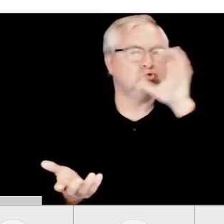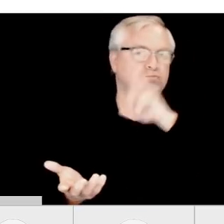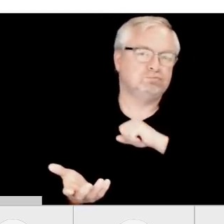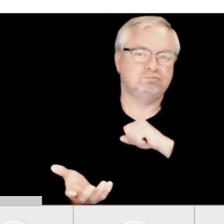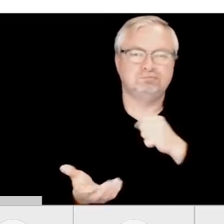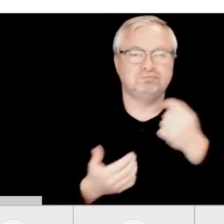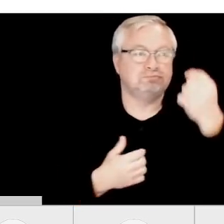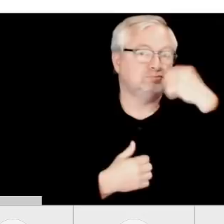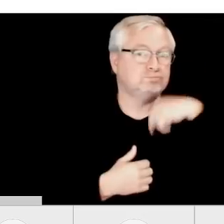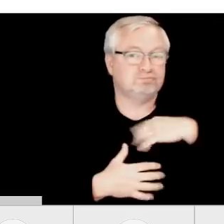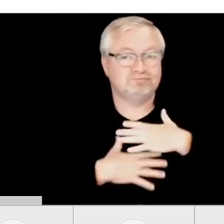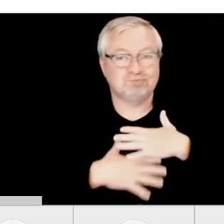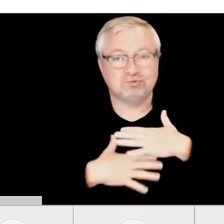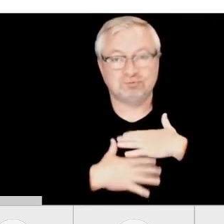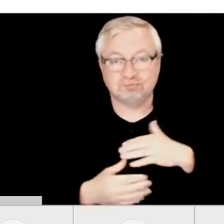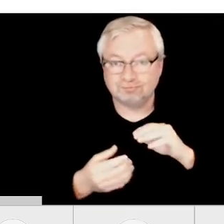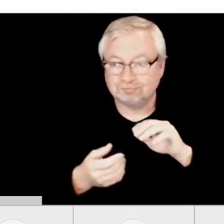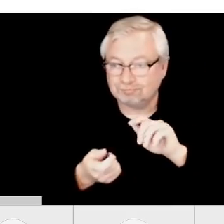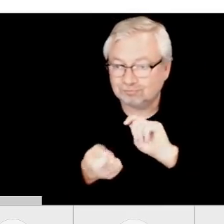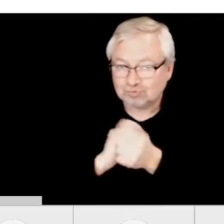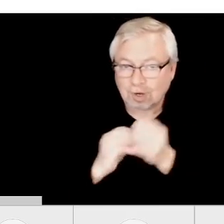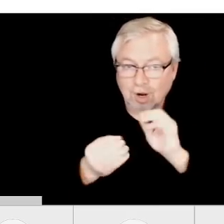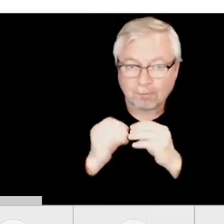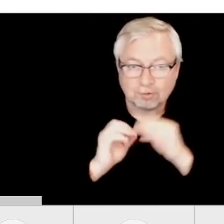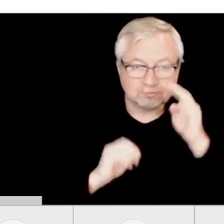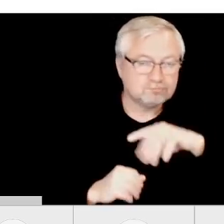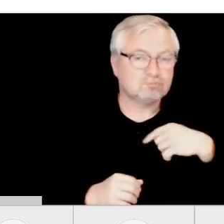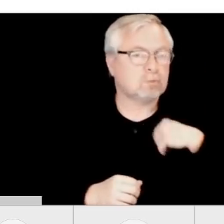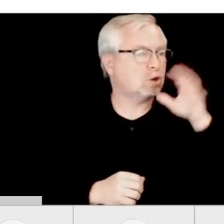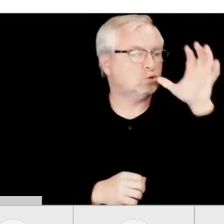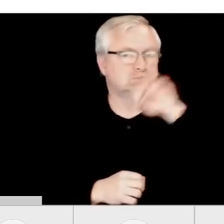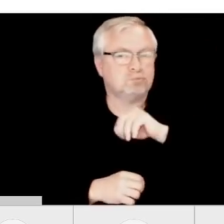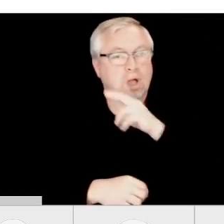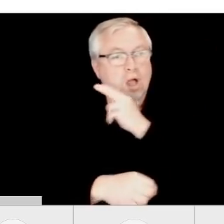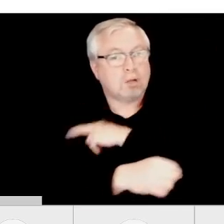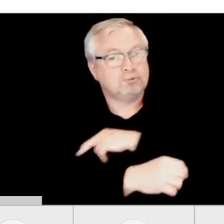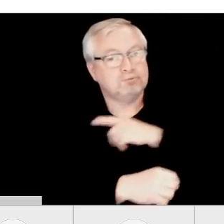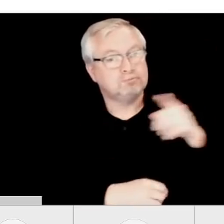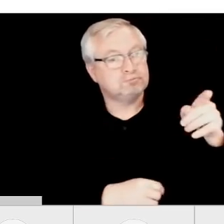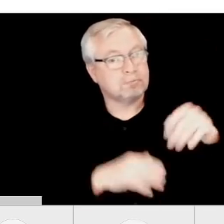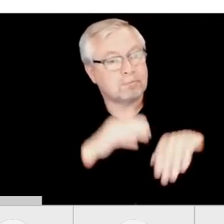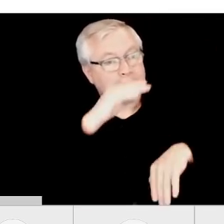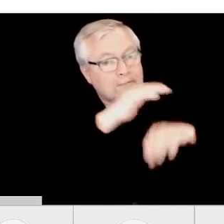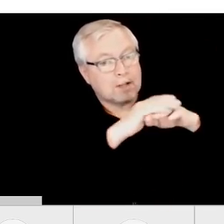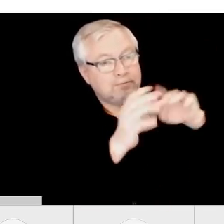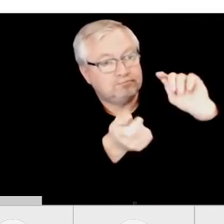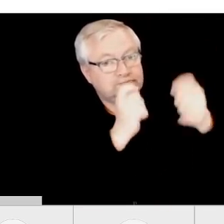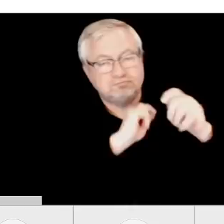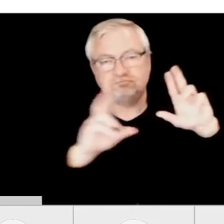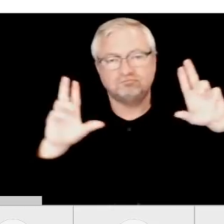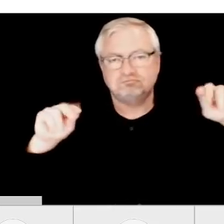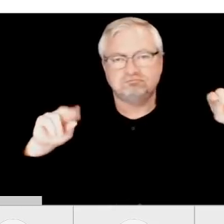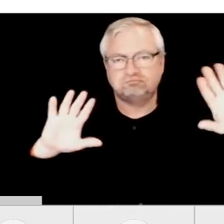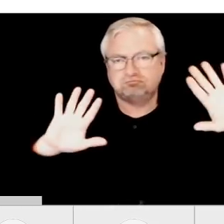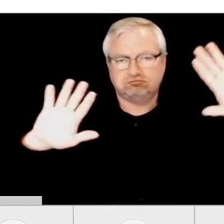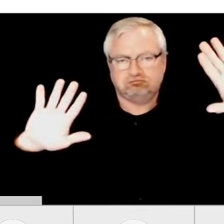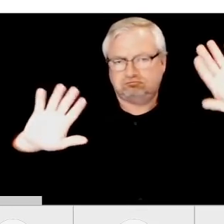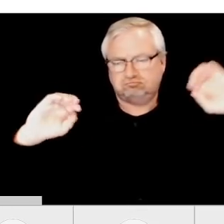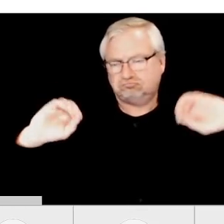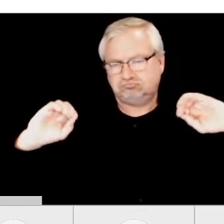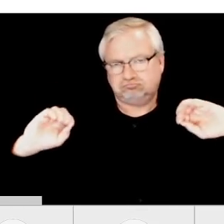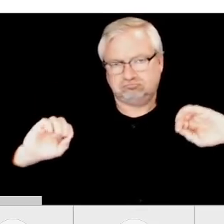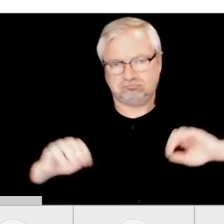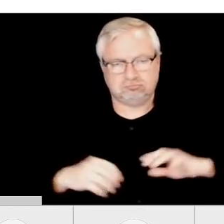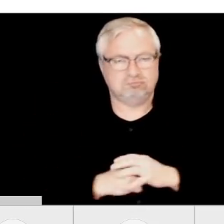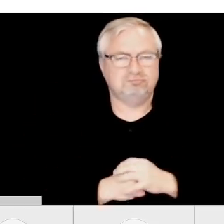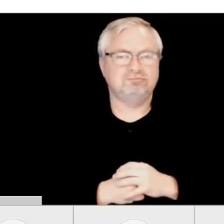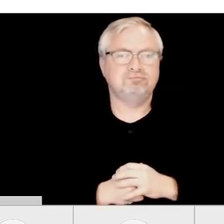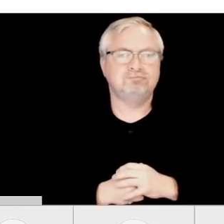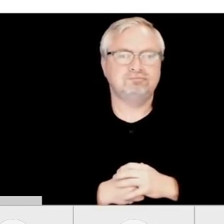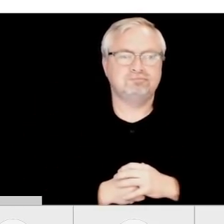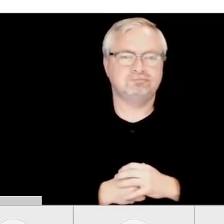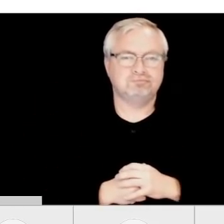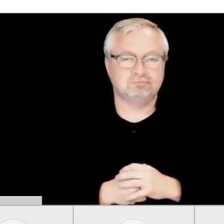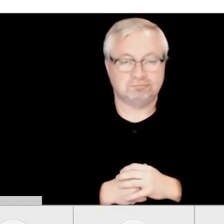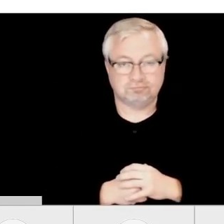change or that hospital capacity would in some other ways vary.